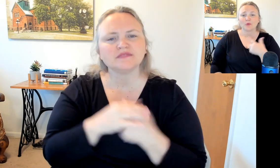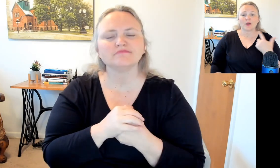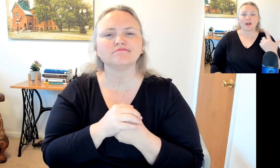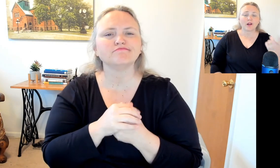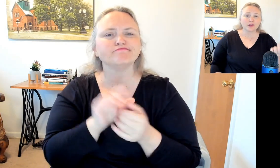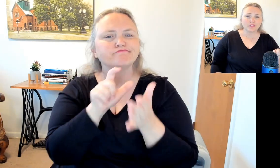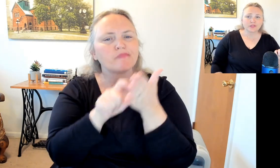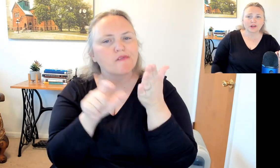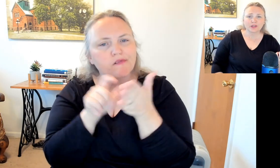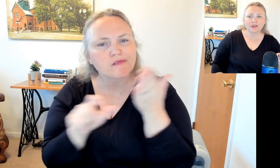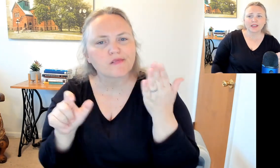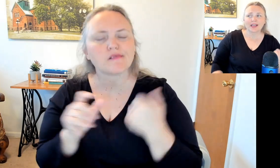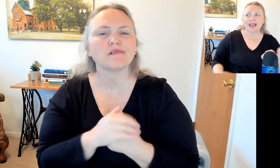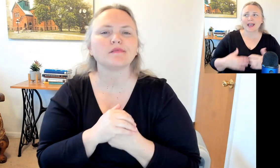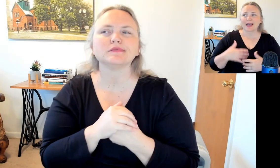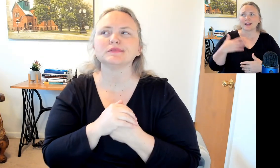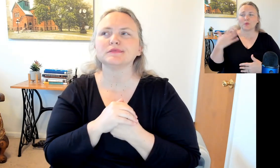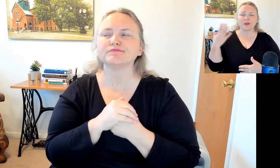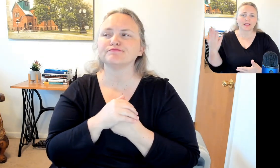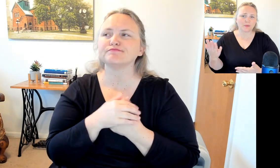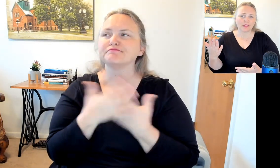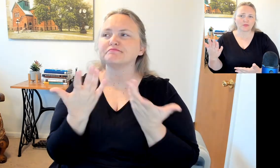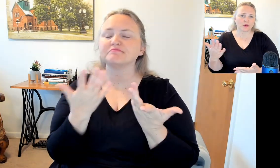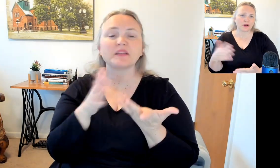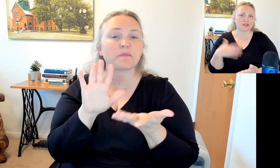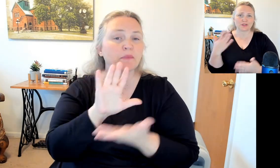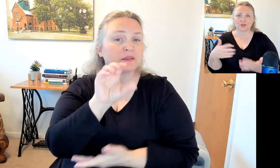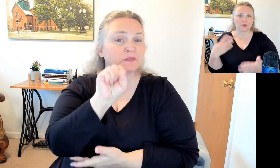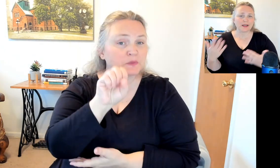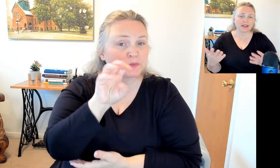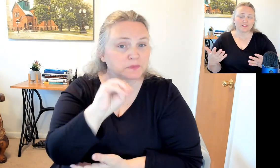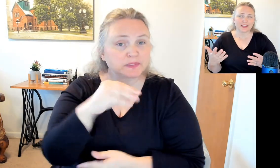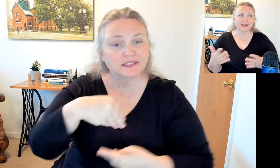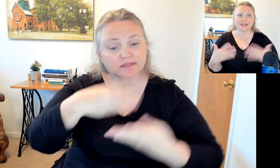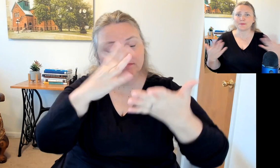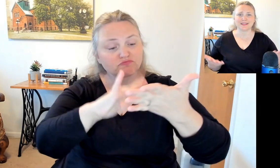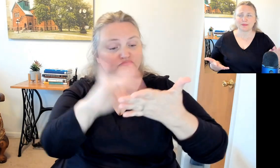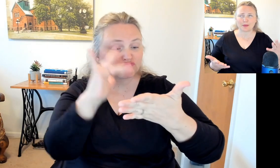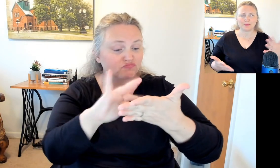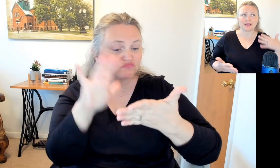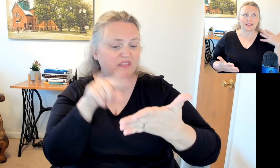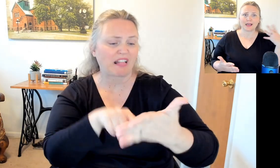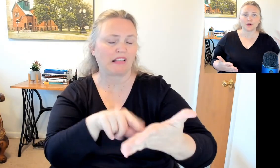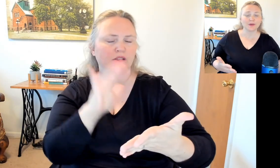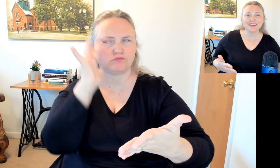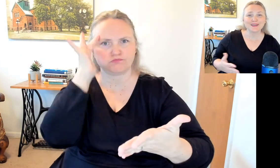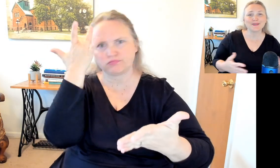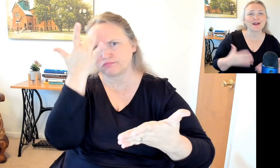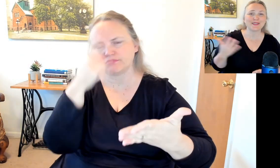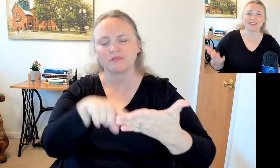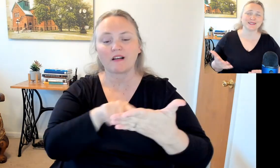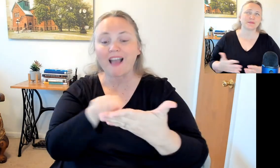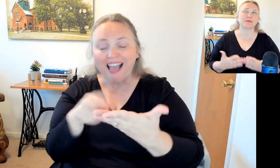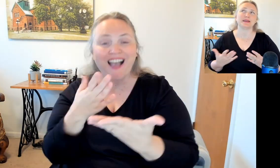What articles are you looking at? What's coming through on your social media feed? Some things that might be annoying you, other things that might be